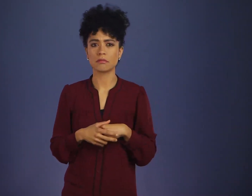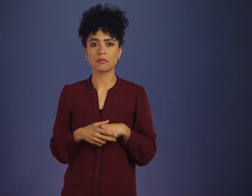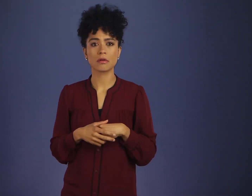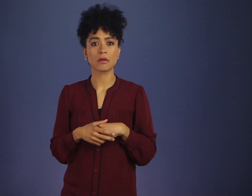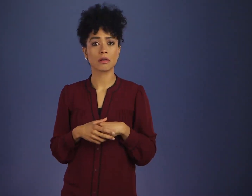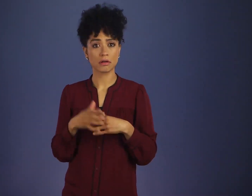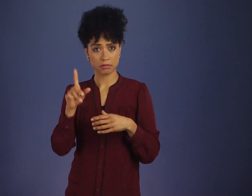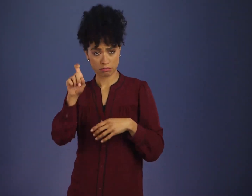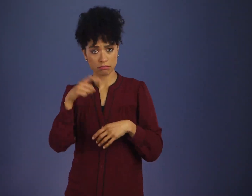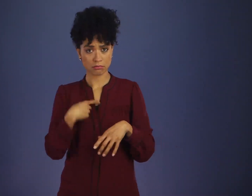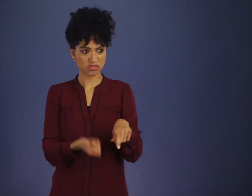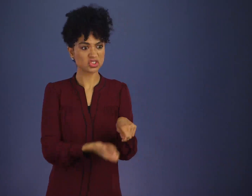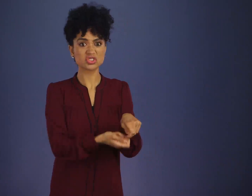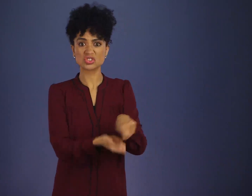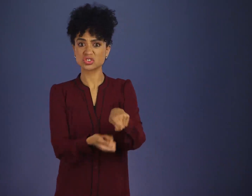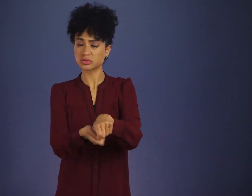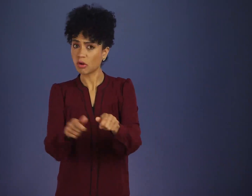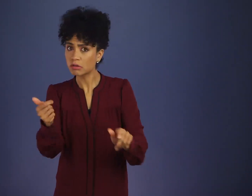Did I take it out on other people?